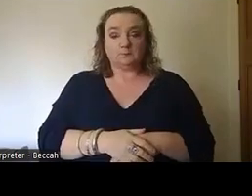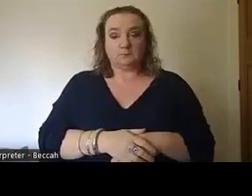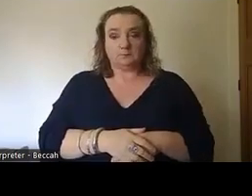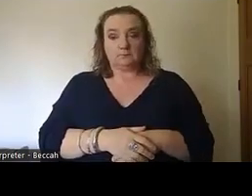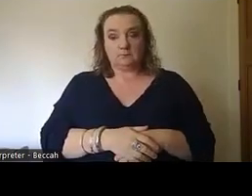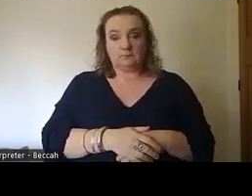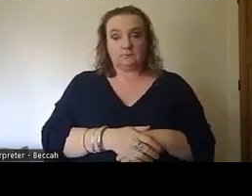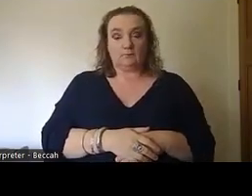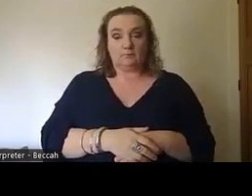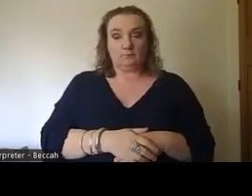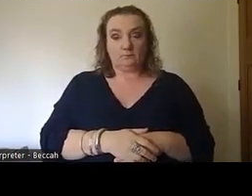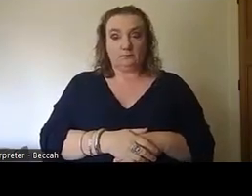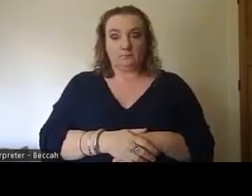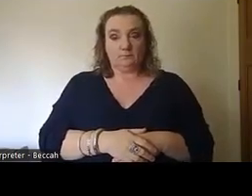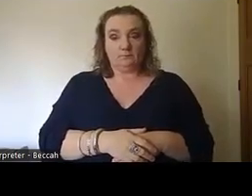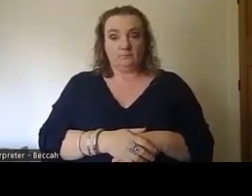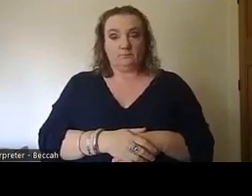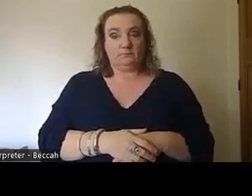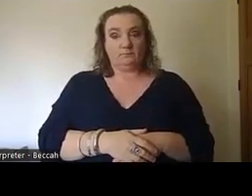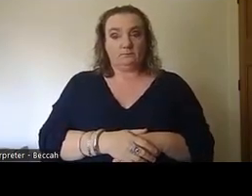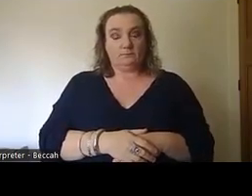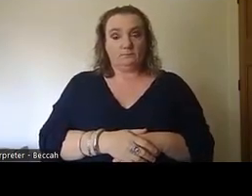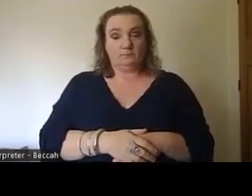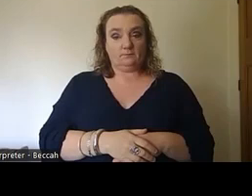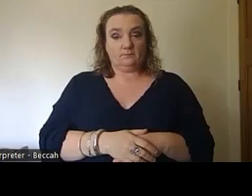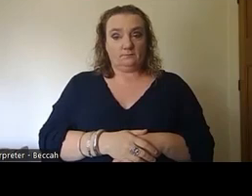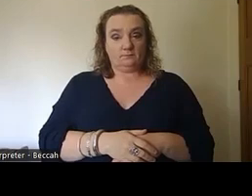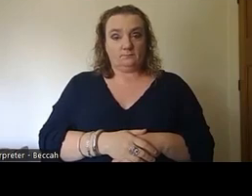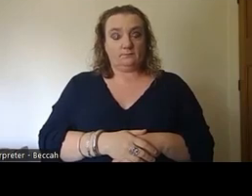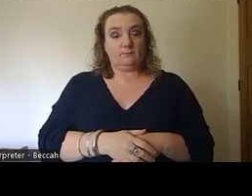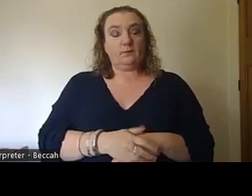I guess for me, the big take away from that,